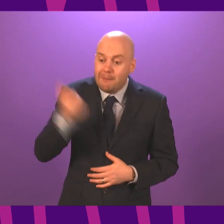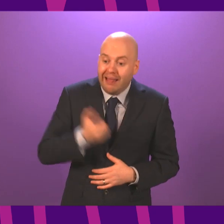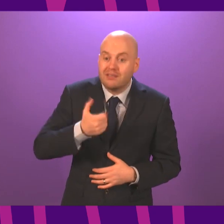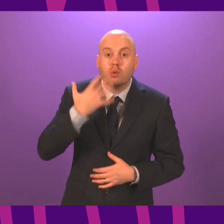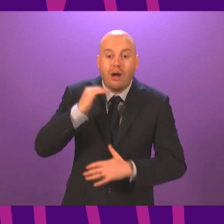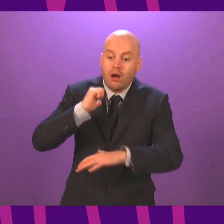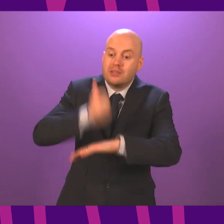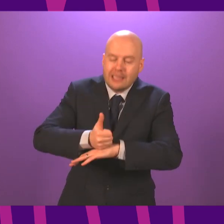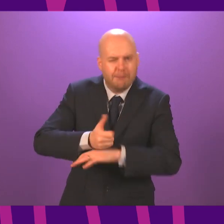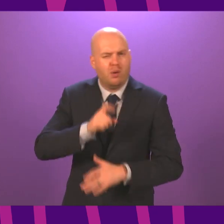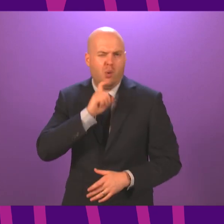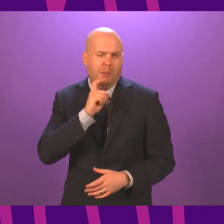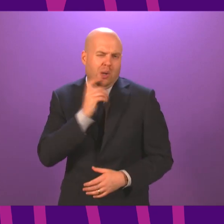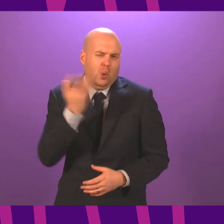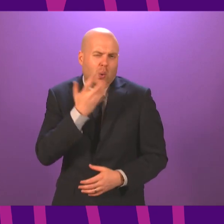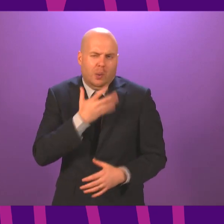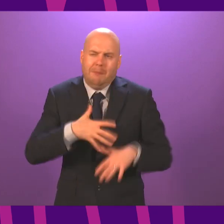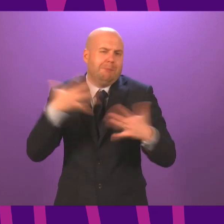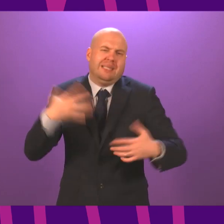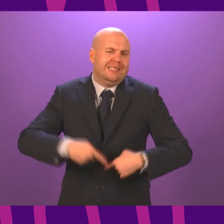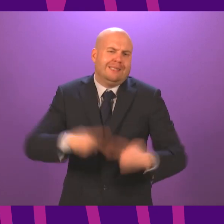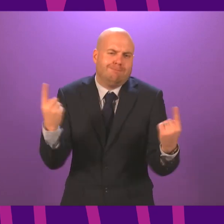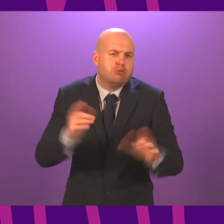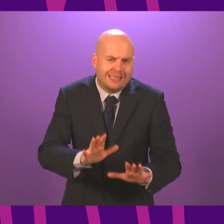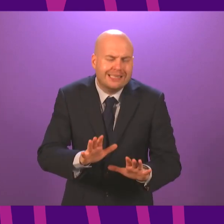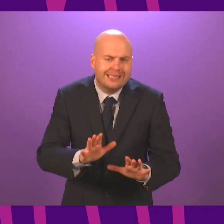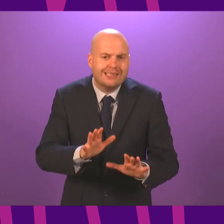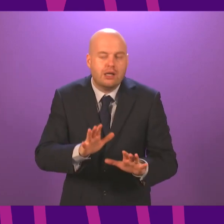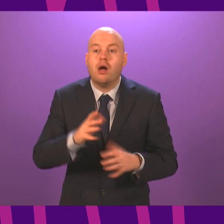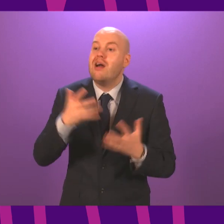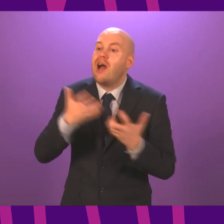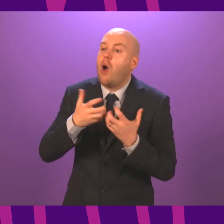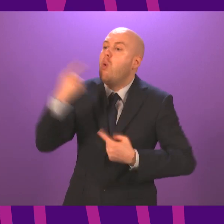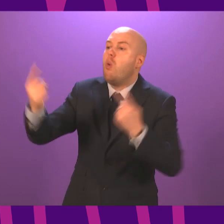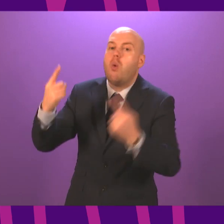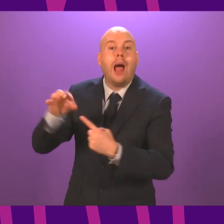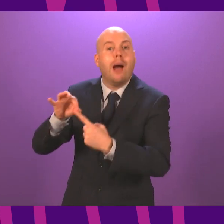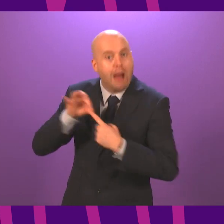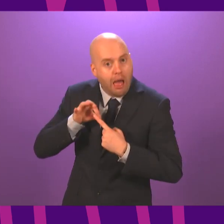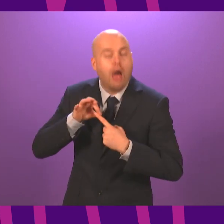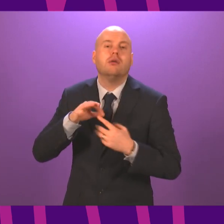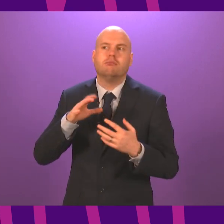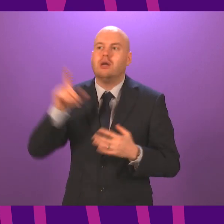cover the entire system, from how people apply through to the decision and beyond.